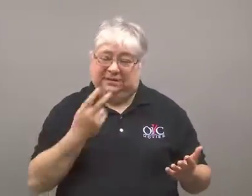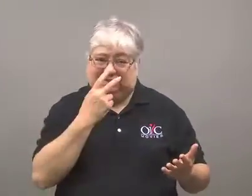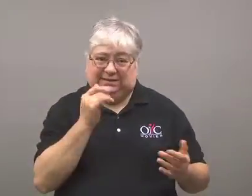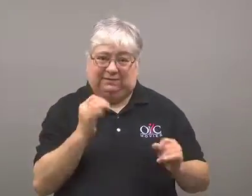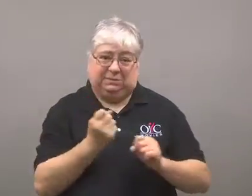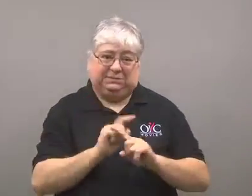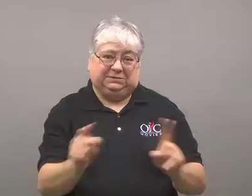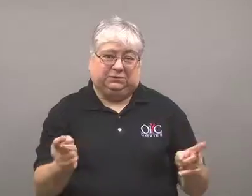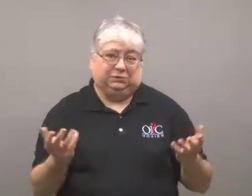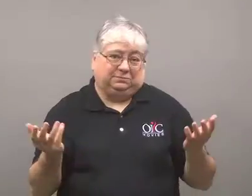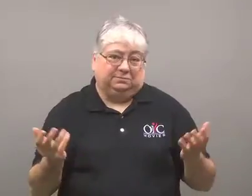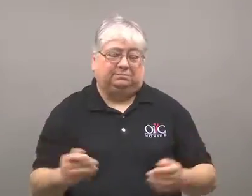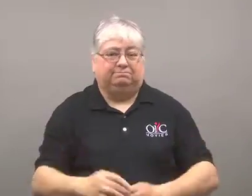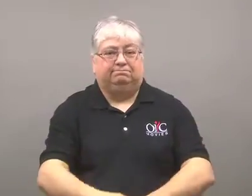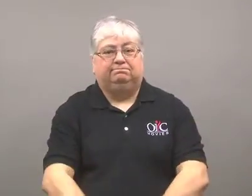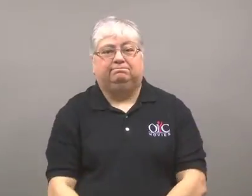We'll see if that makes a difference.